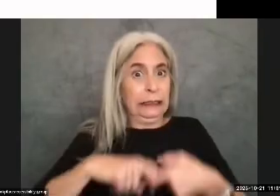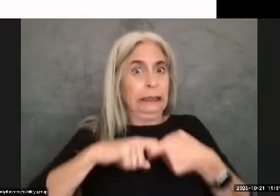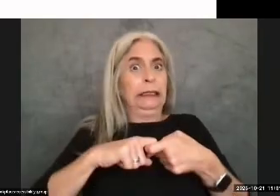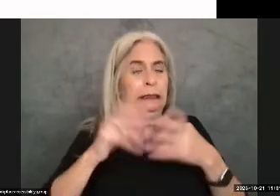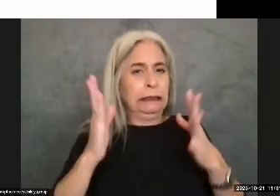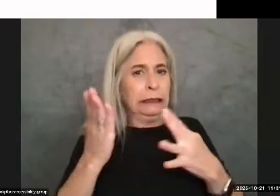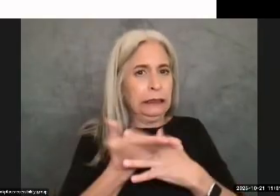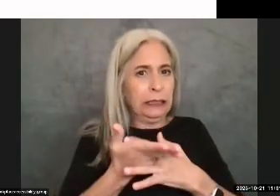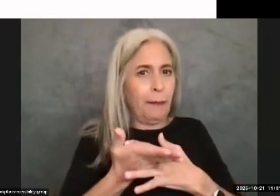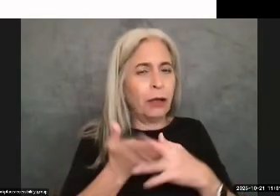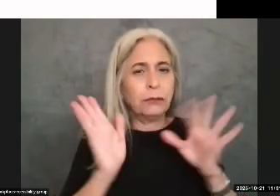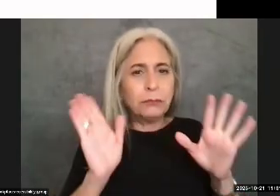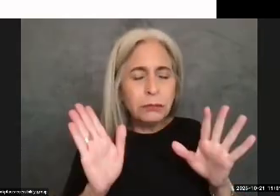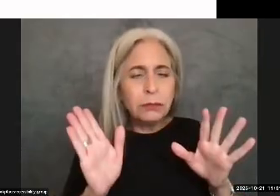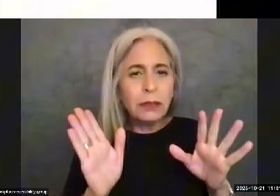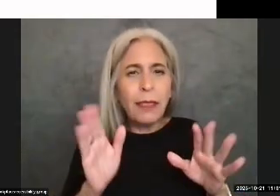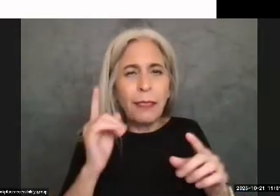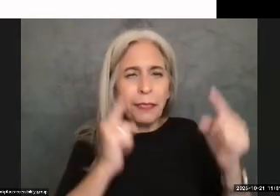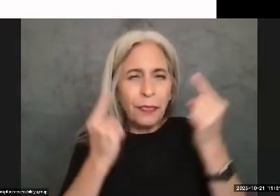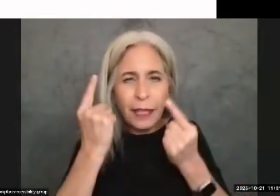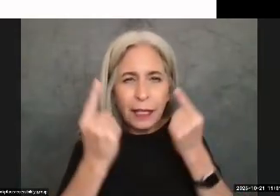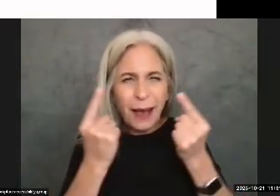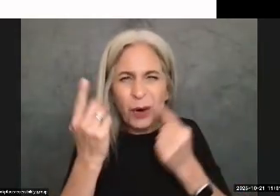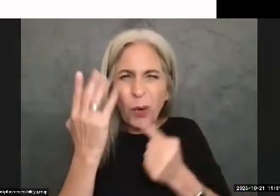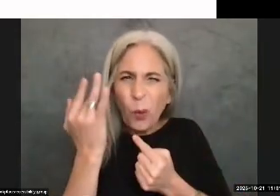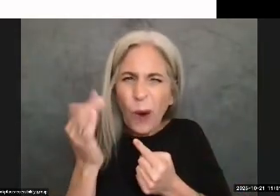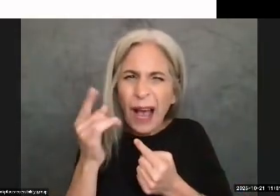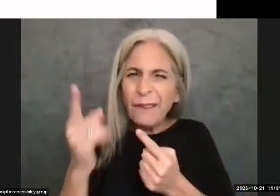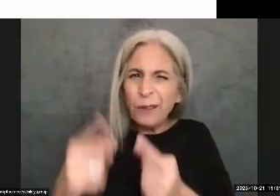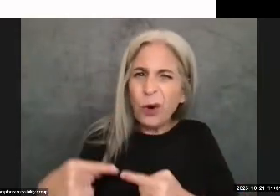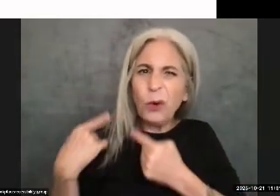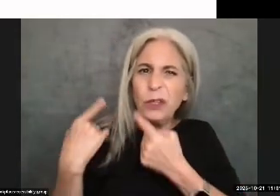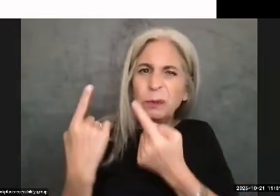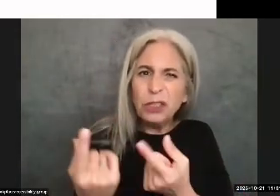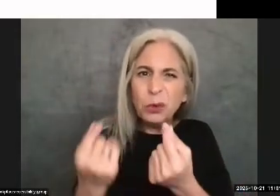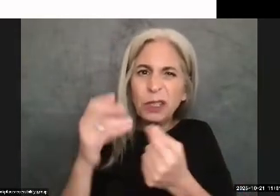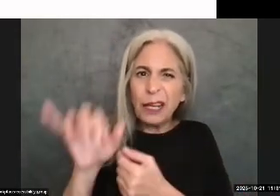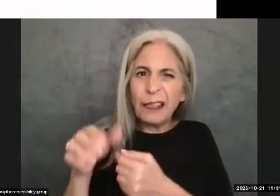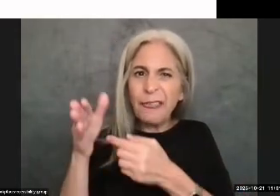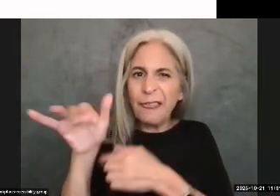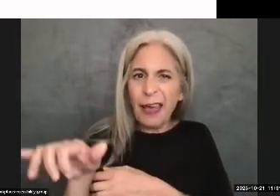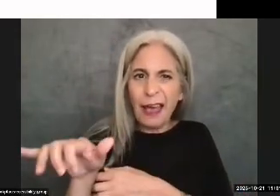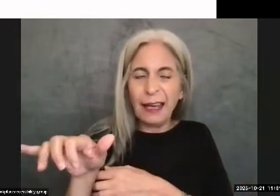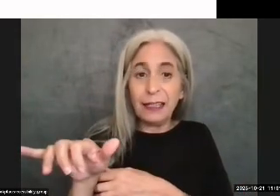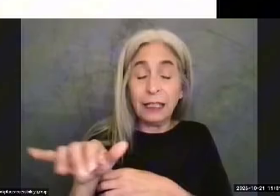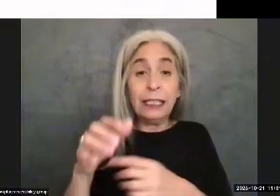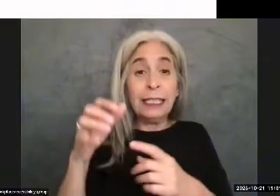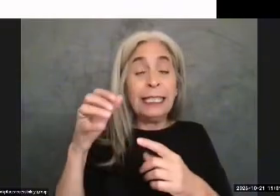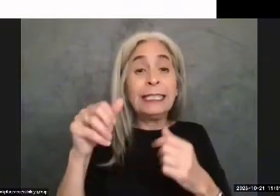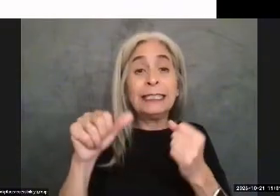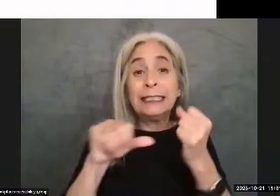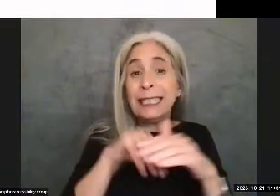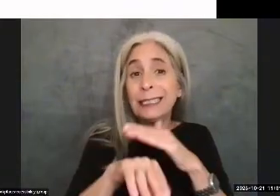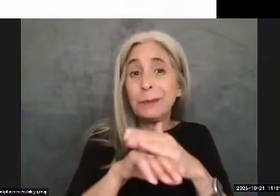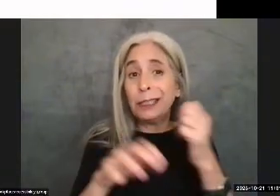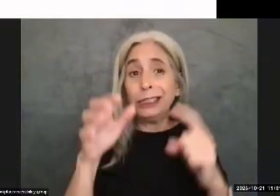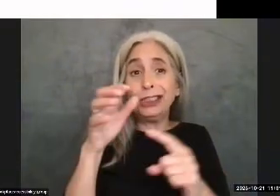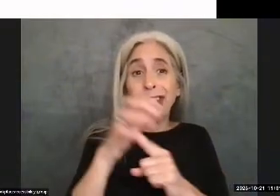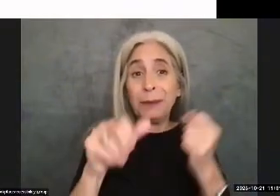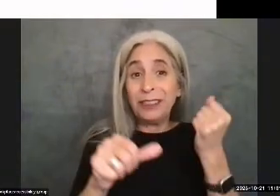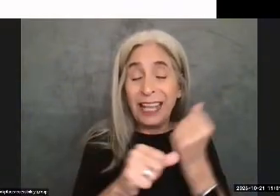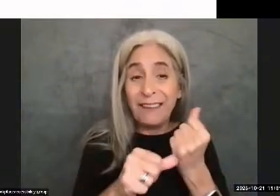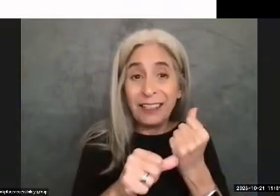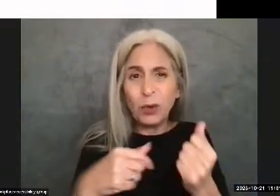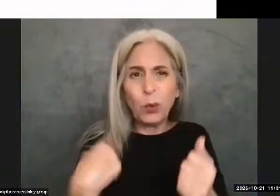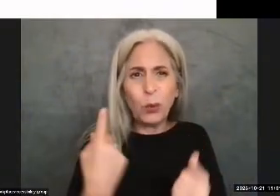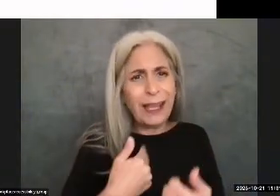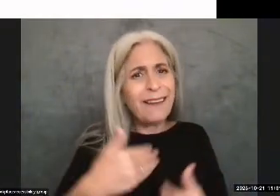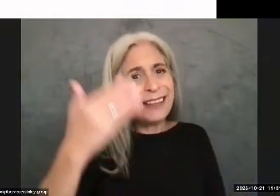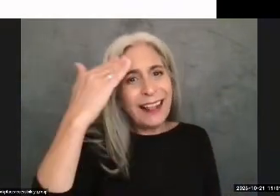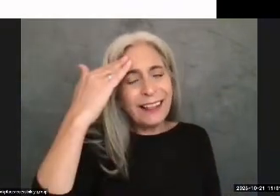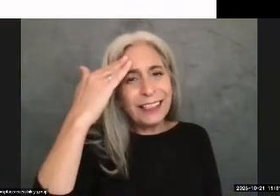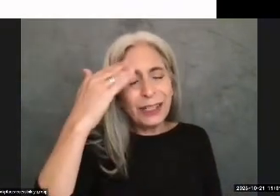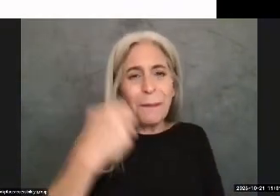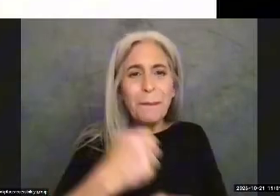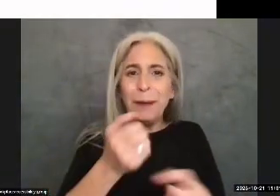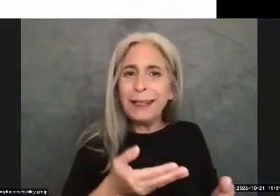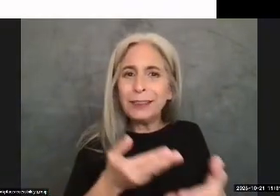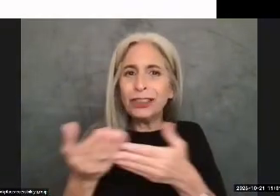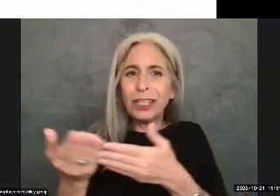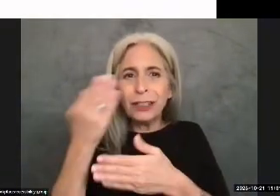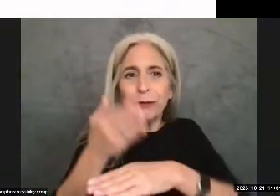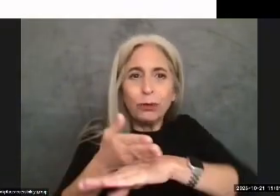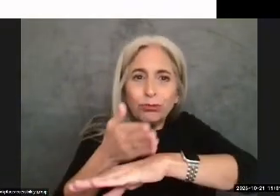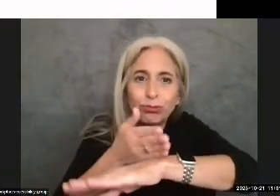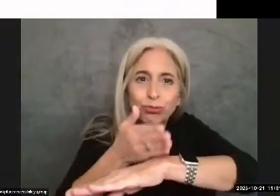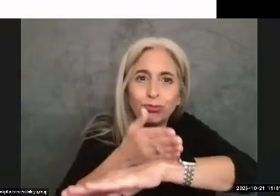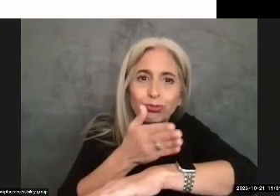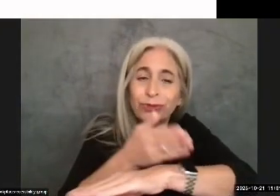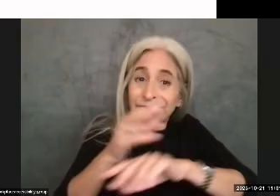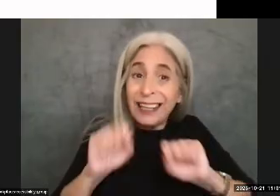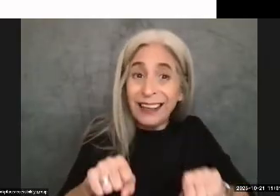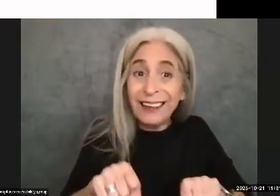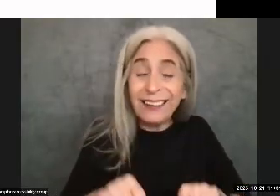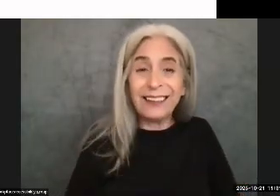Kathleen DeForest: So question the notion of why we've always done it that way, and again, as accessibility champions and advocates, we have a little more knowledge than other people might have, so we can make suggestions for small improvements.